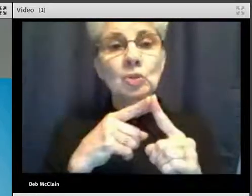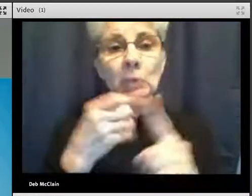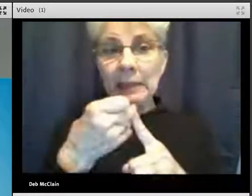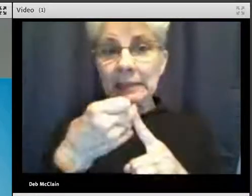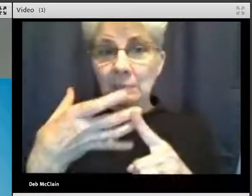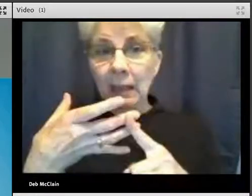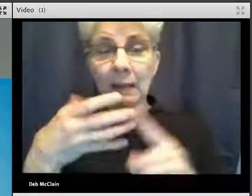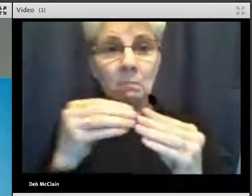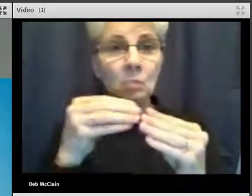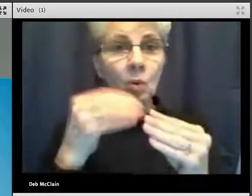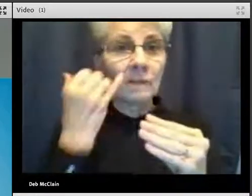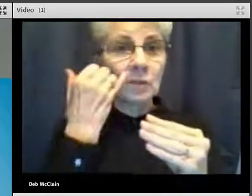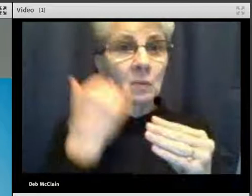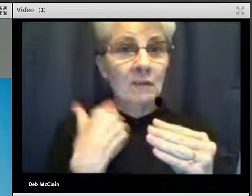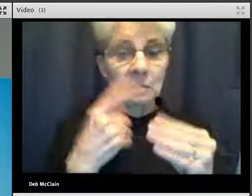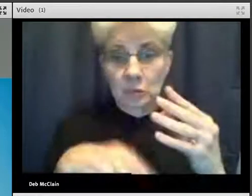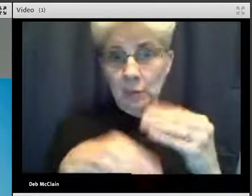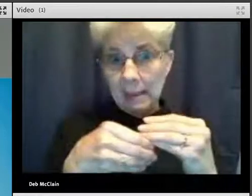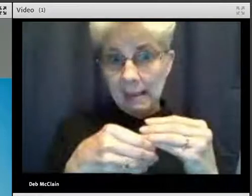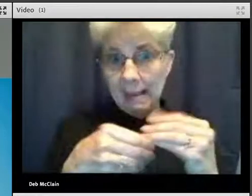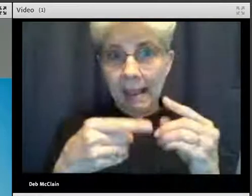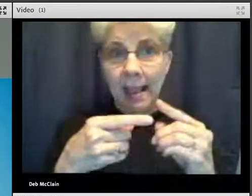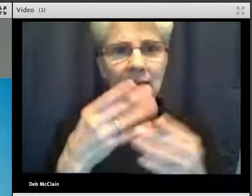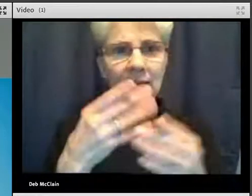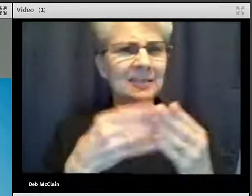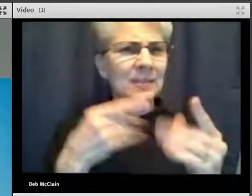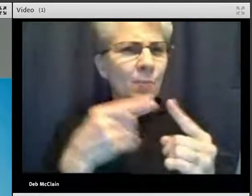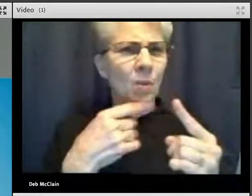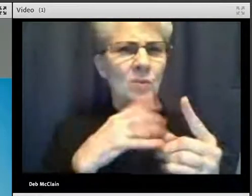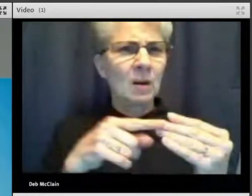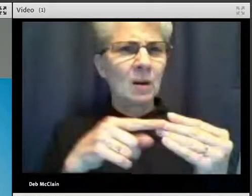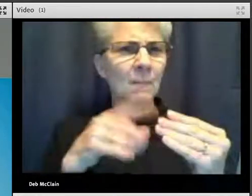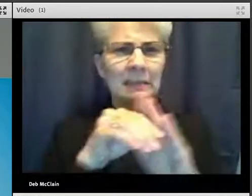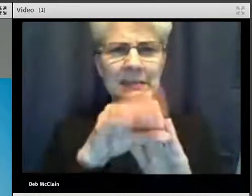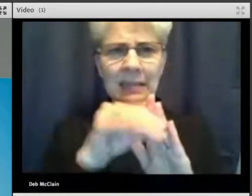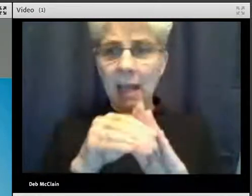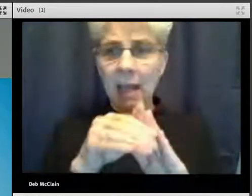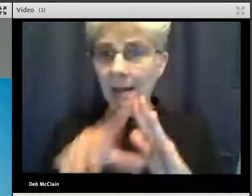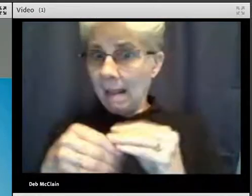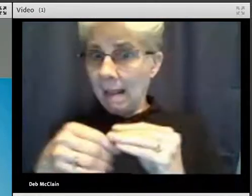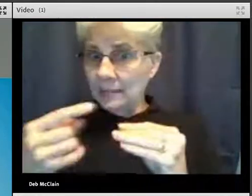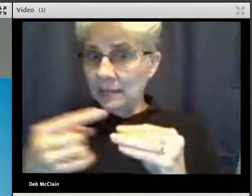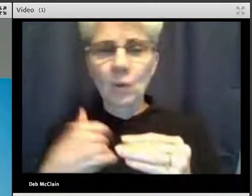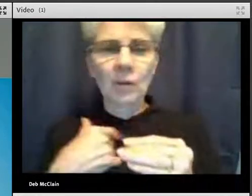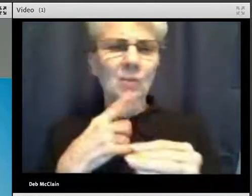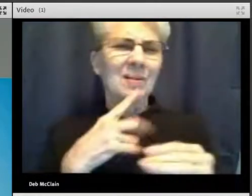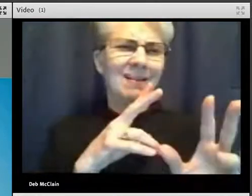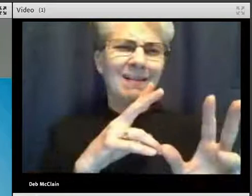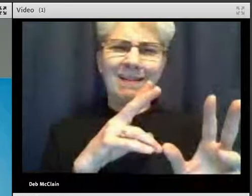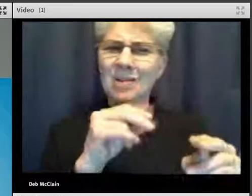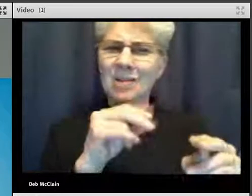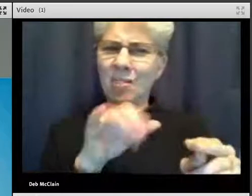if you have something to add to a point that we're talking about on one of the slides, or if you're like, "No, Diana, that is not correct."